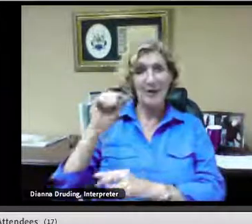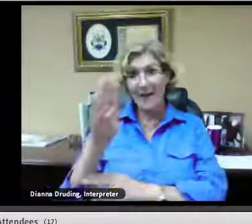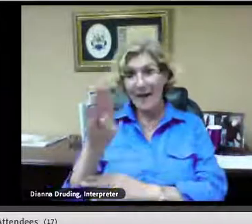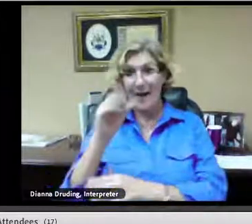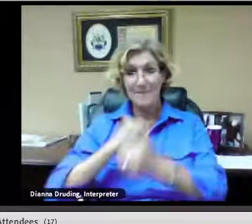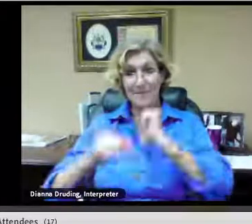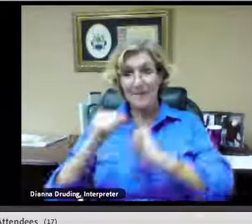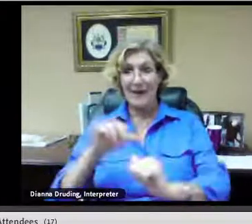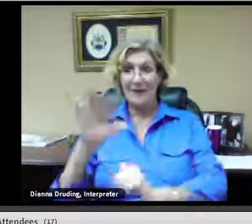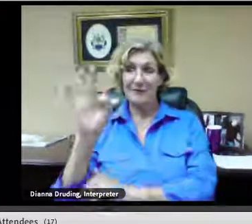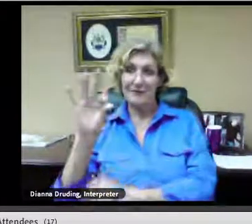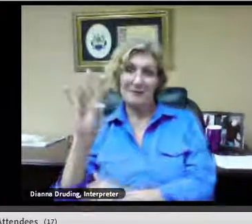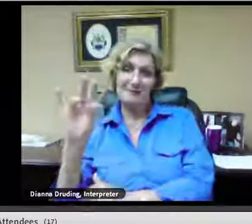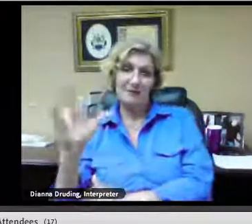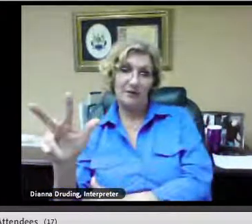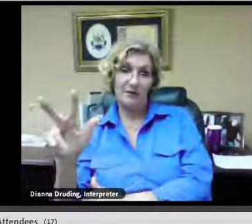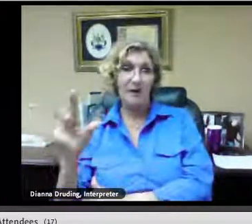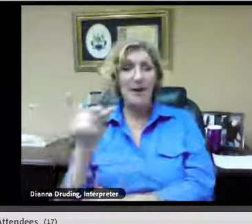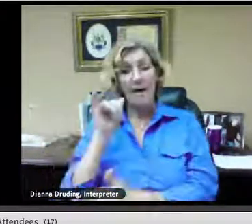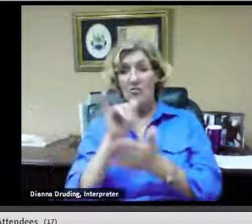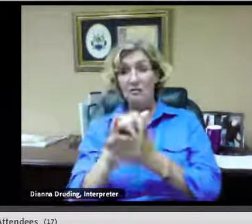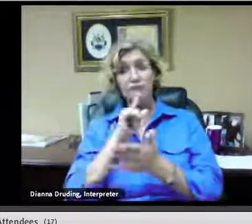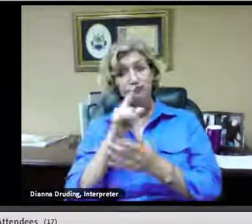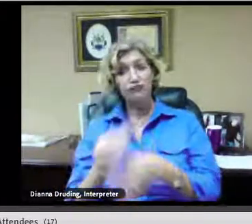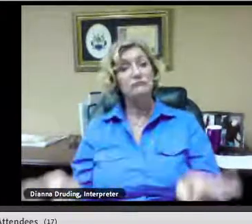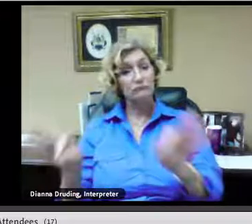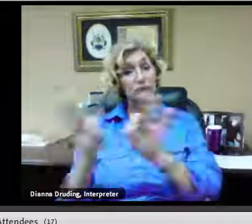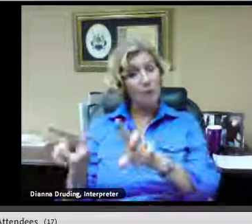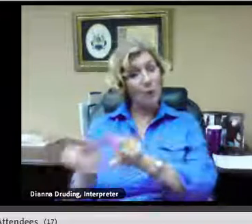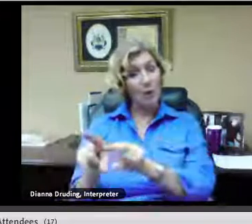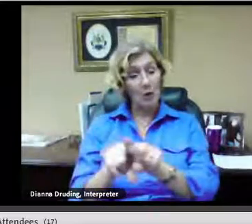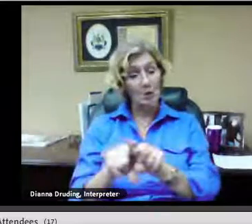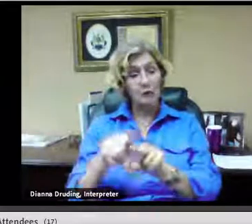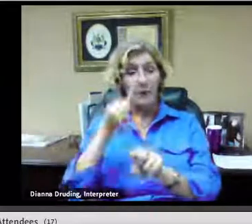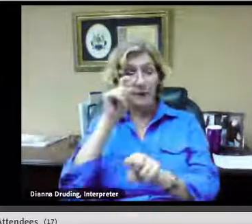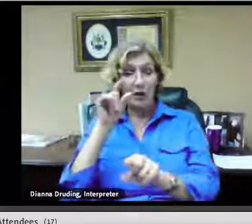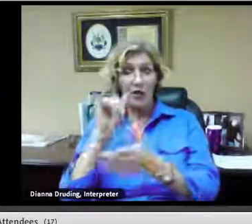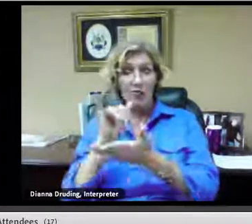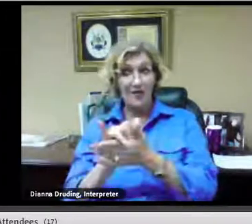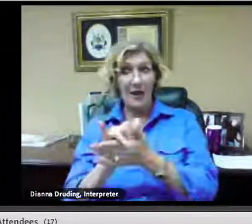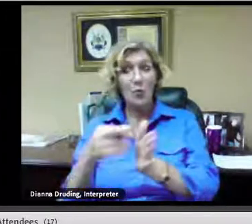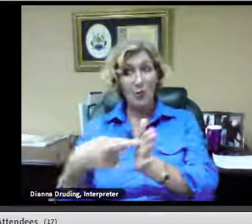That one was requiring access to programs and activities that are funded by federal agencies